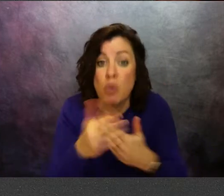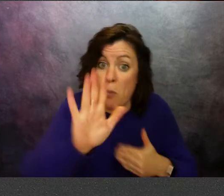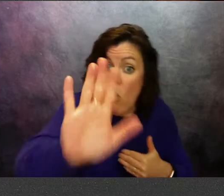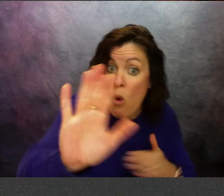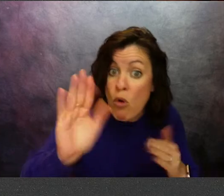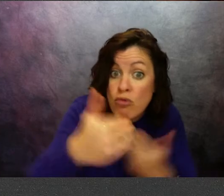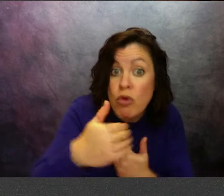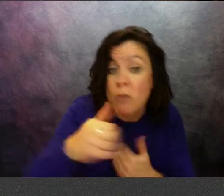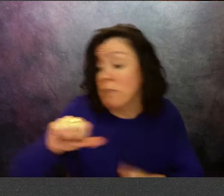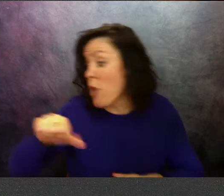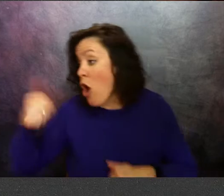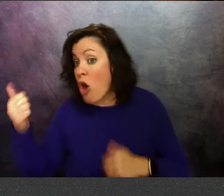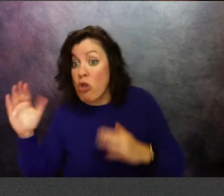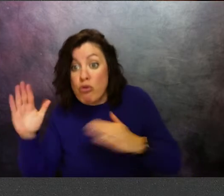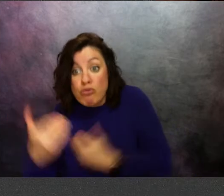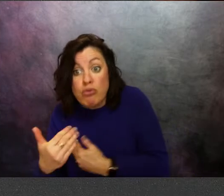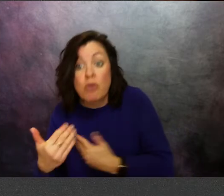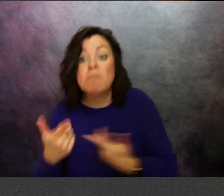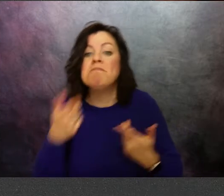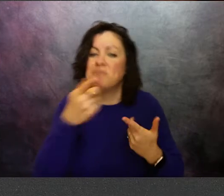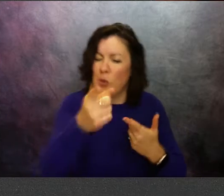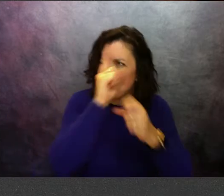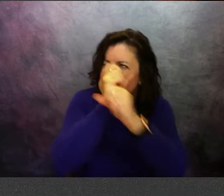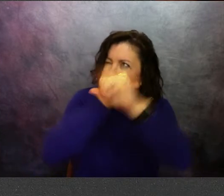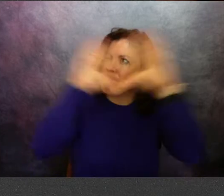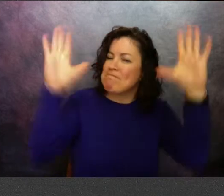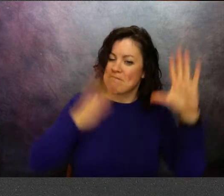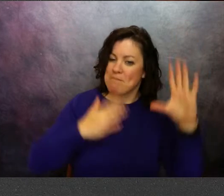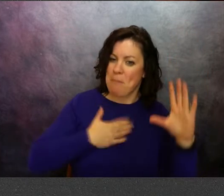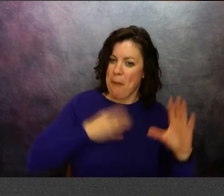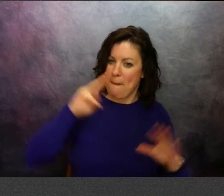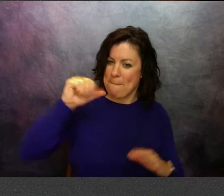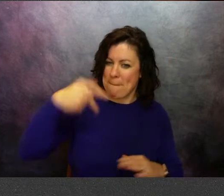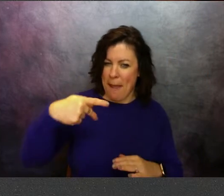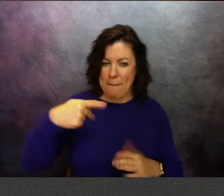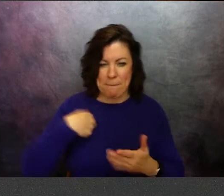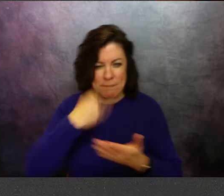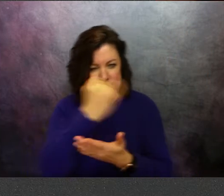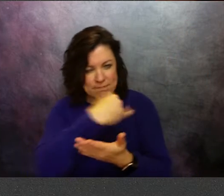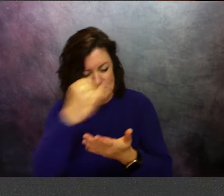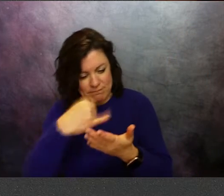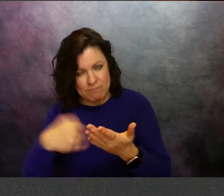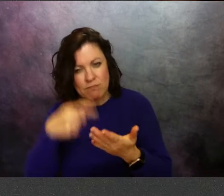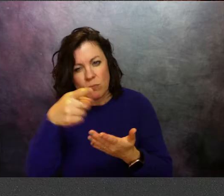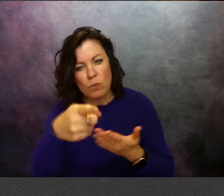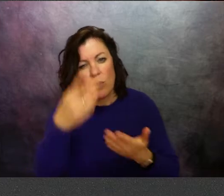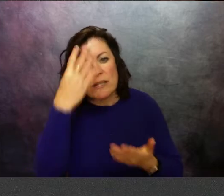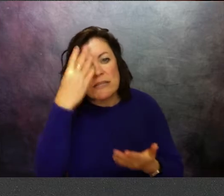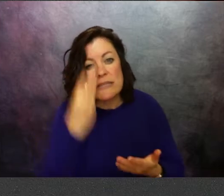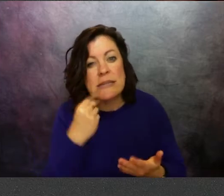And we're going to draw a map today for our at-home activity of the room we sleep in. So to get started,